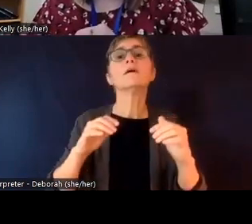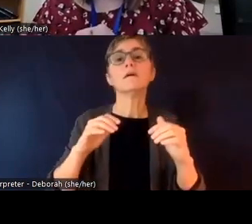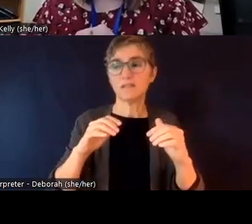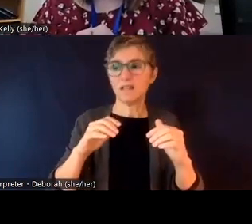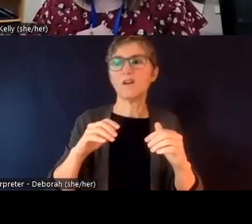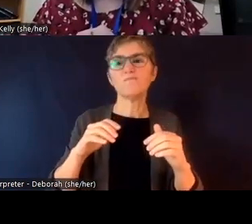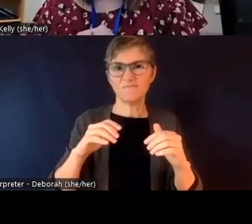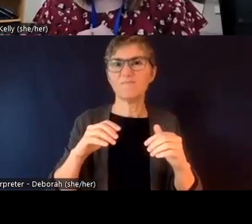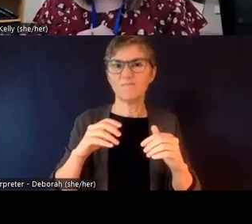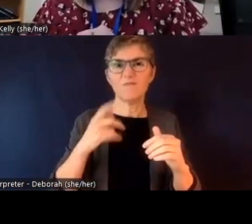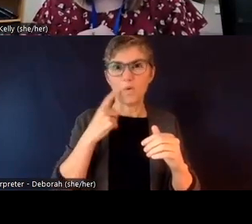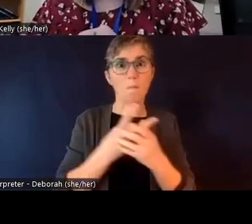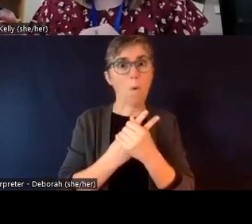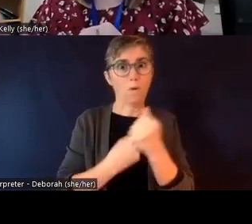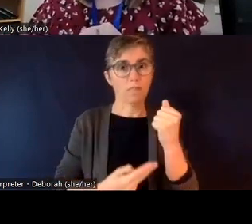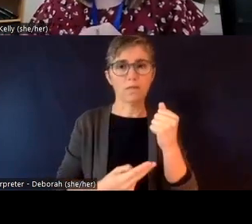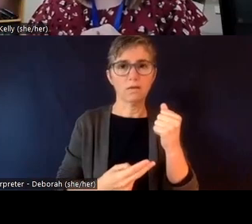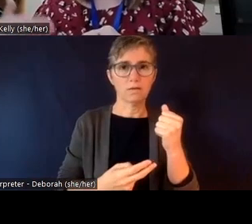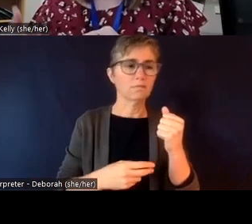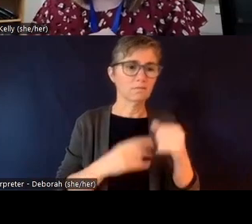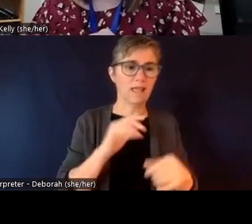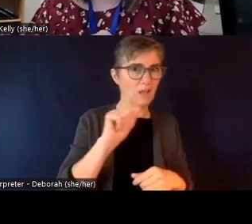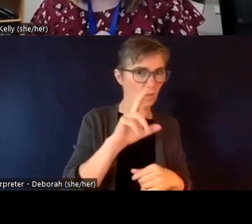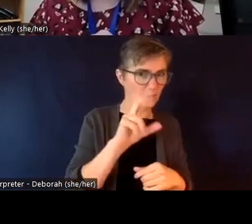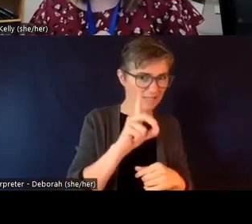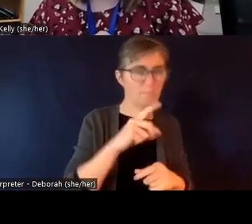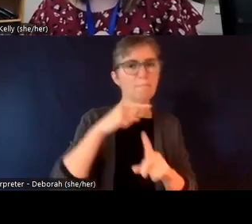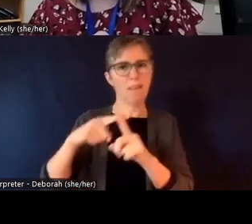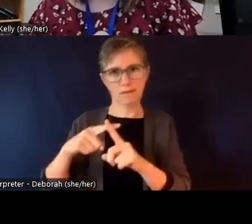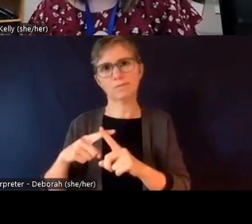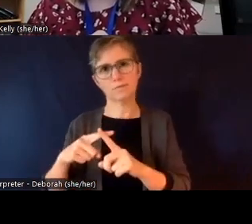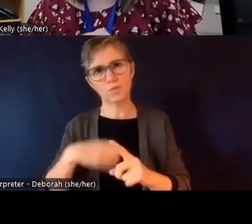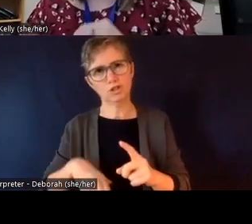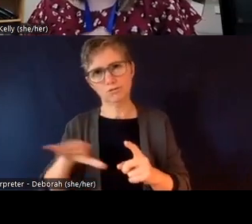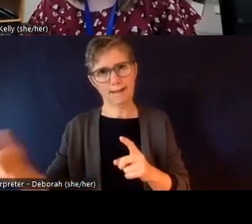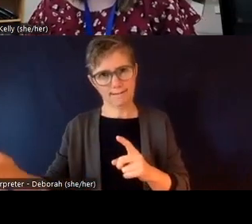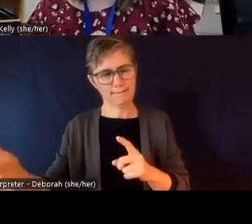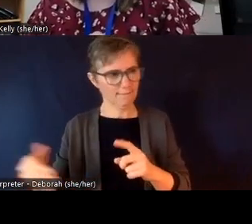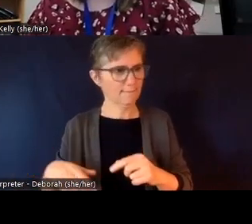disorder. And then I'll tell you about the results of the other things that we looked